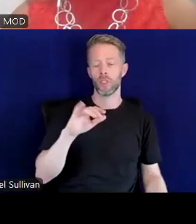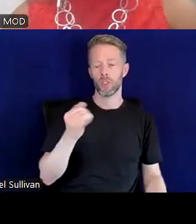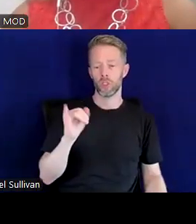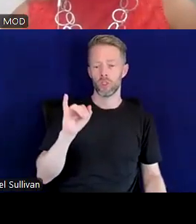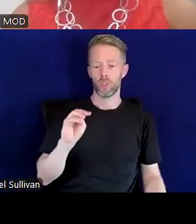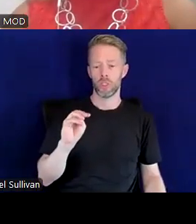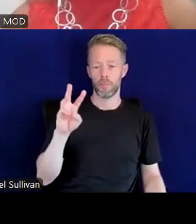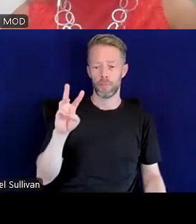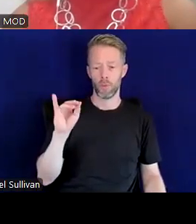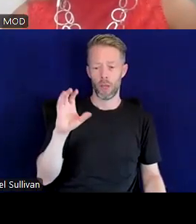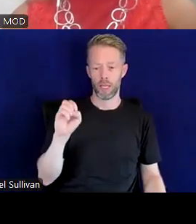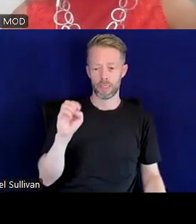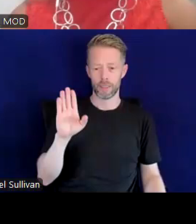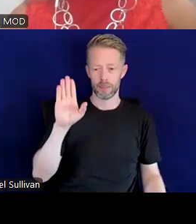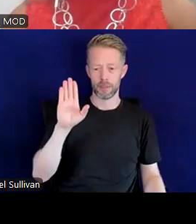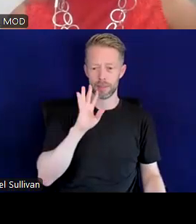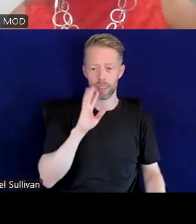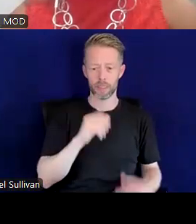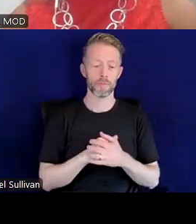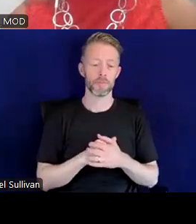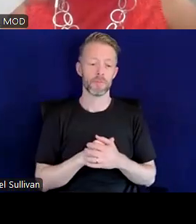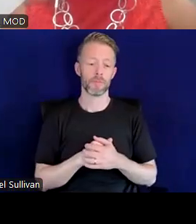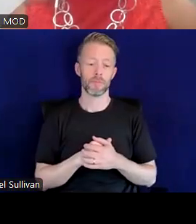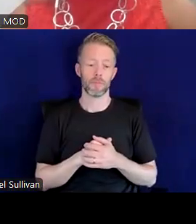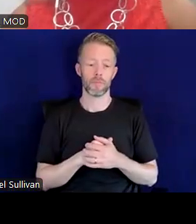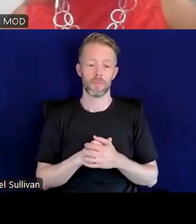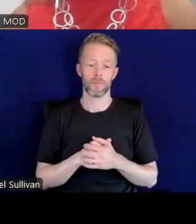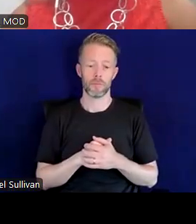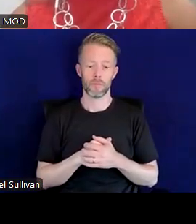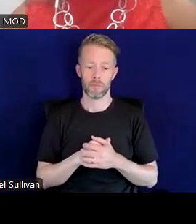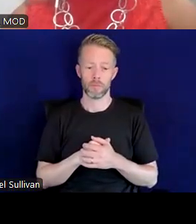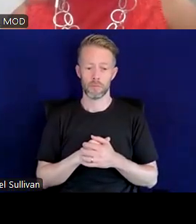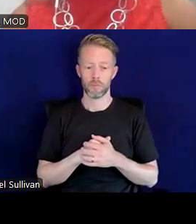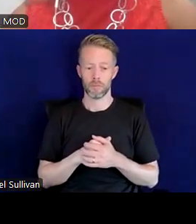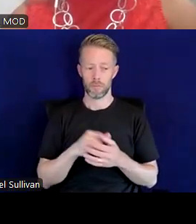Jim: This is Jim Wice. It's kind of interesting. I kind of want to piggyback on some of